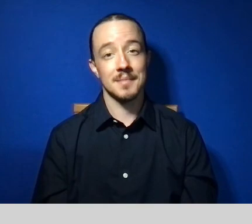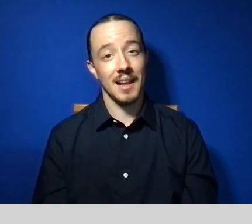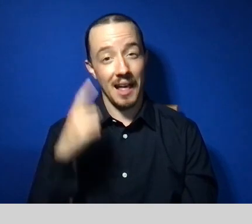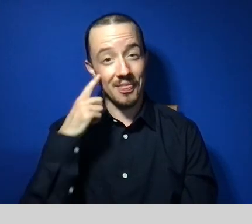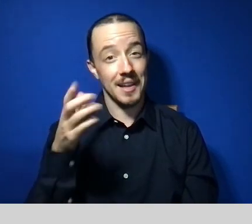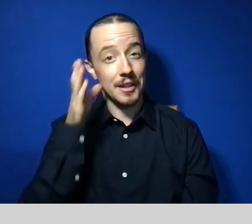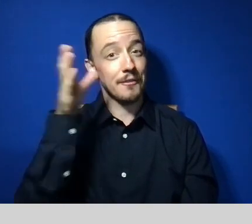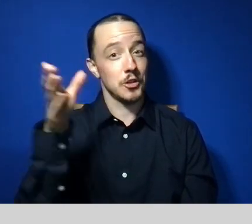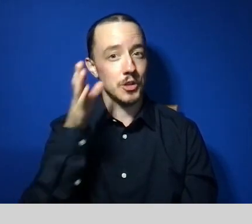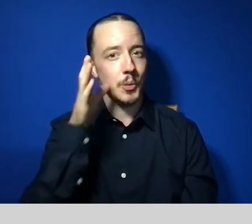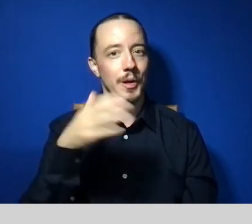I think it'll get better.